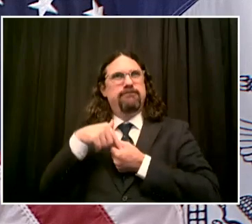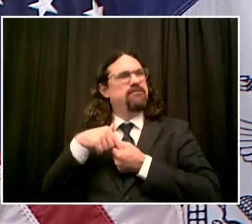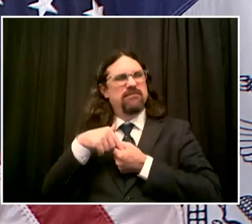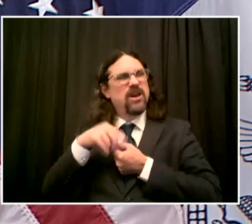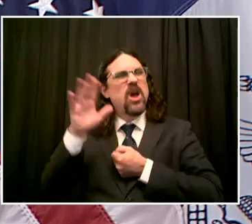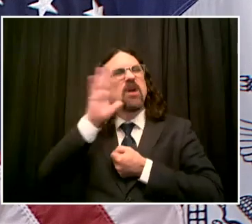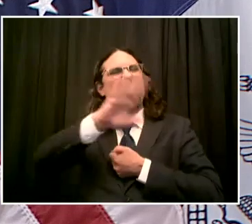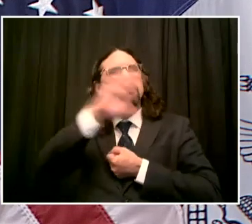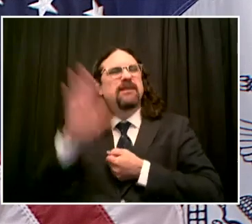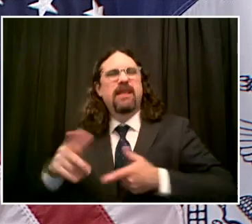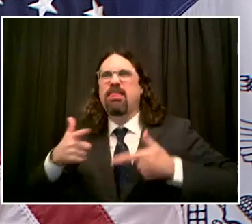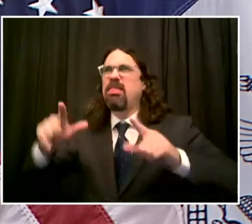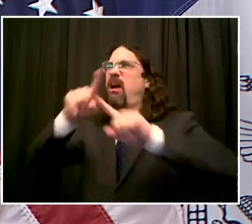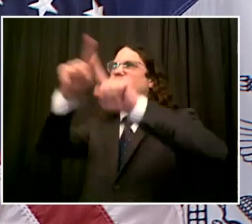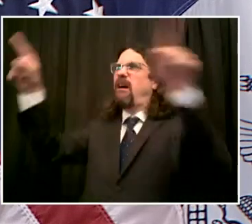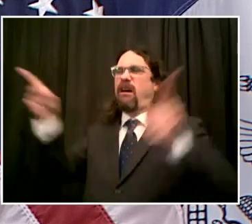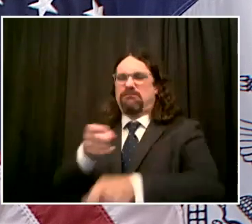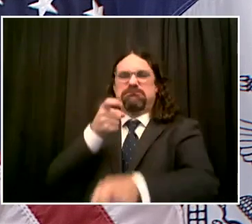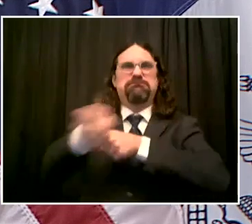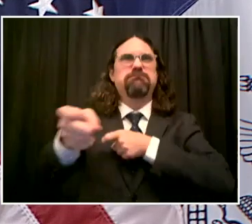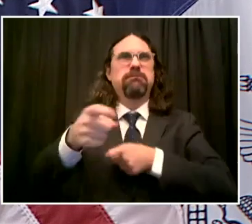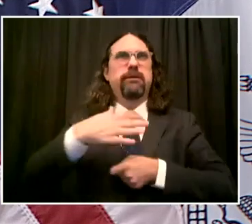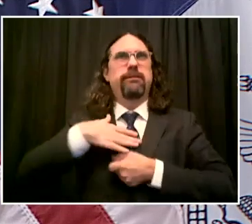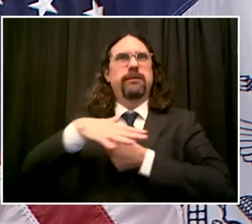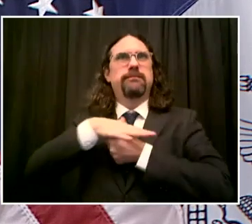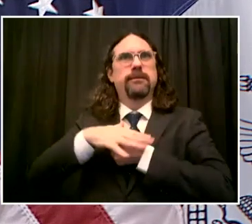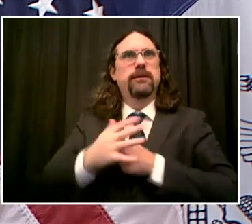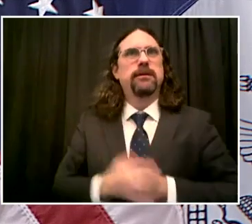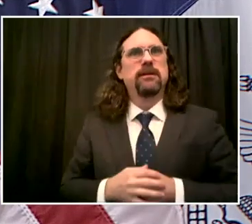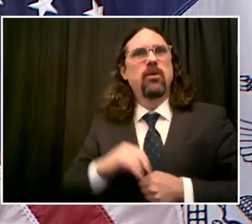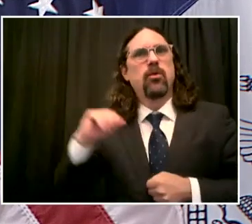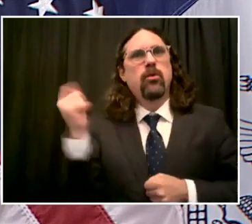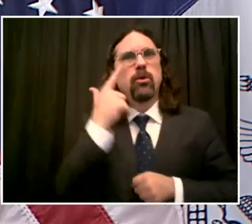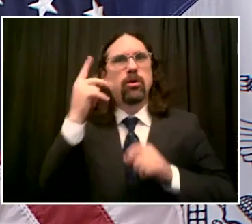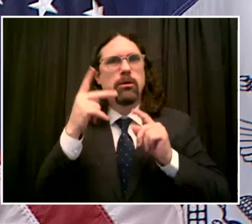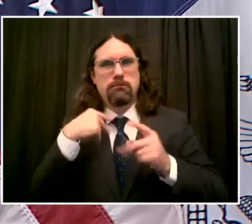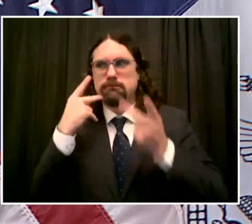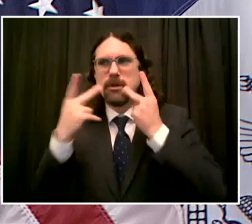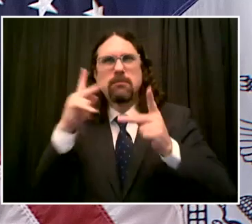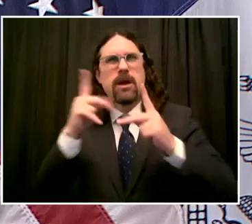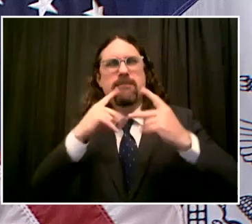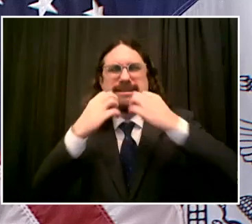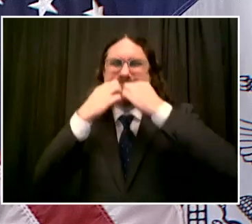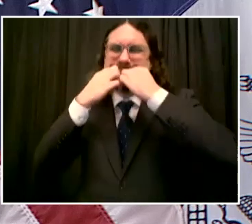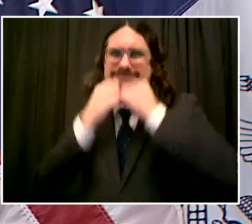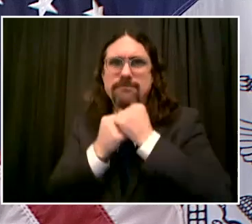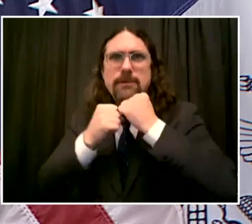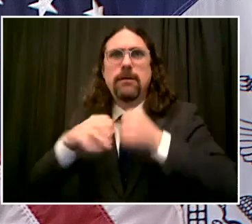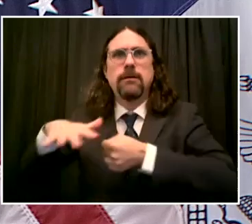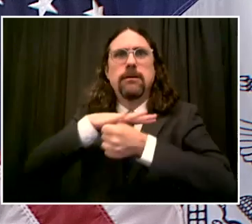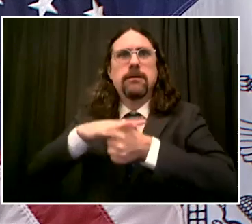A LOT OF THEM STILL LIVE IN THE SOUTH BRONX IN A VERY DIFFERENT REALIT Y.